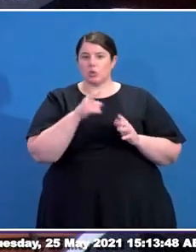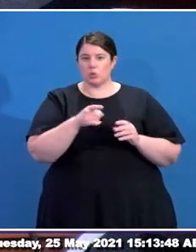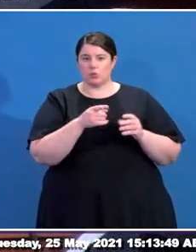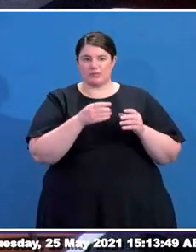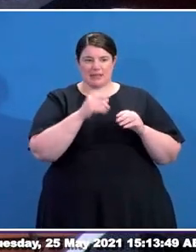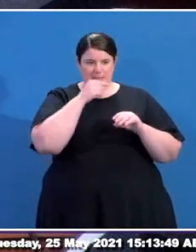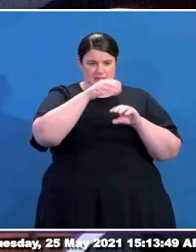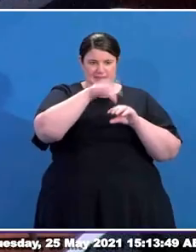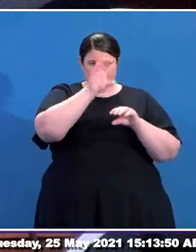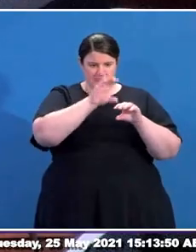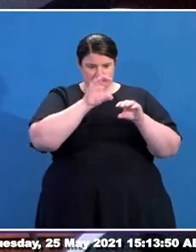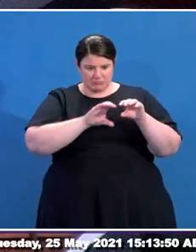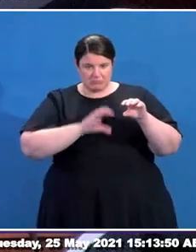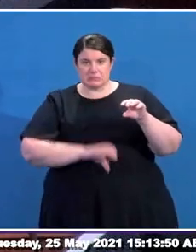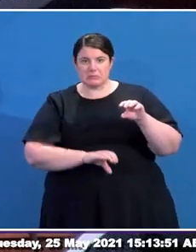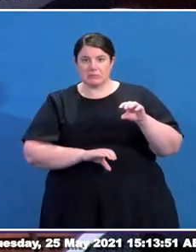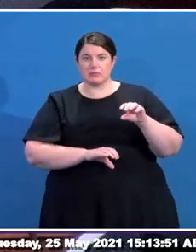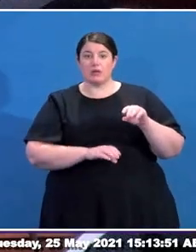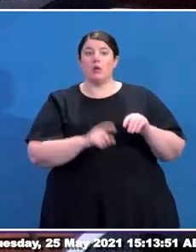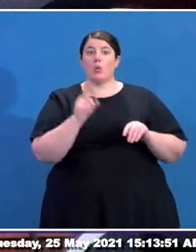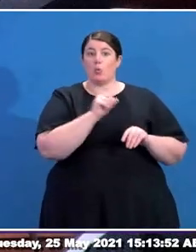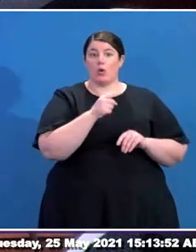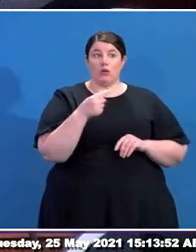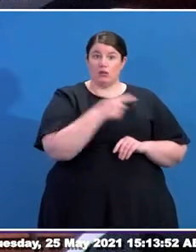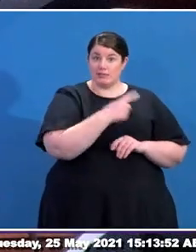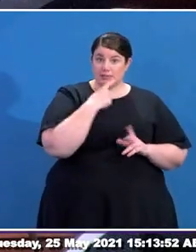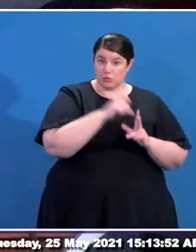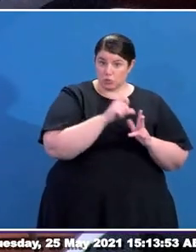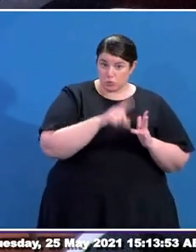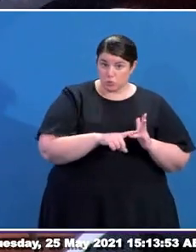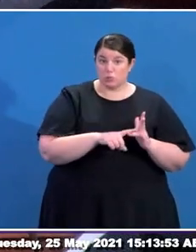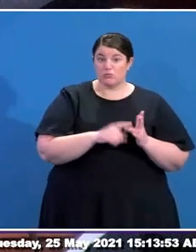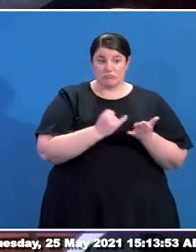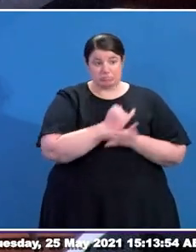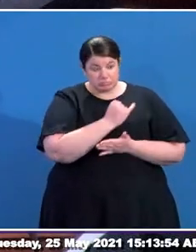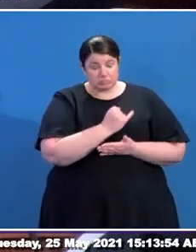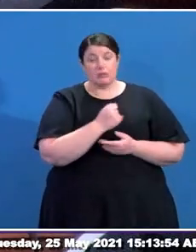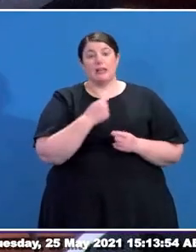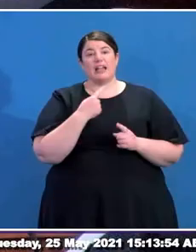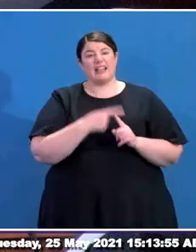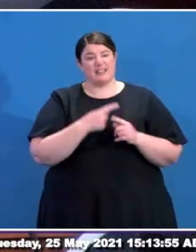into the allegations and a lot of the allegations were not sustained.